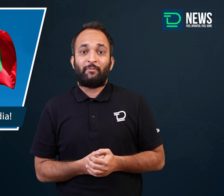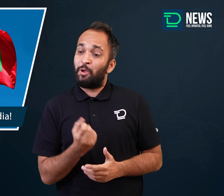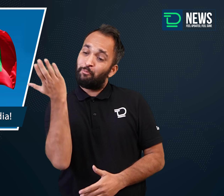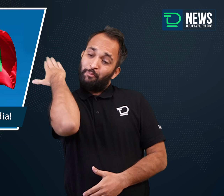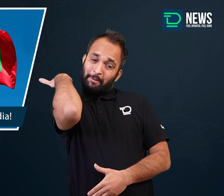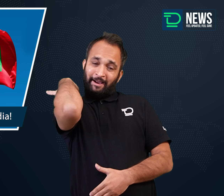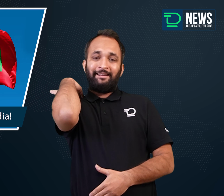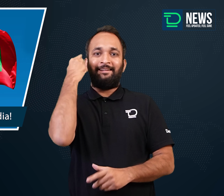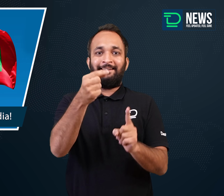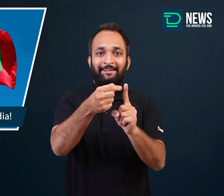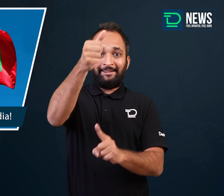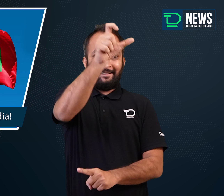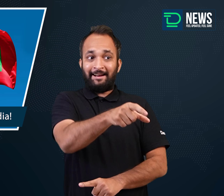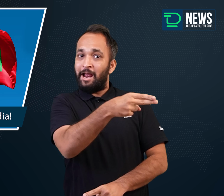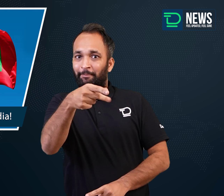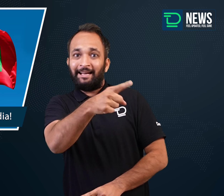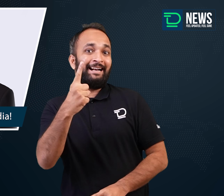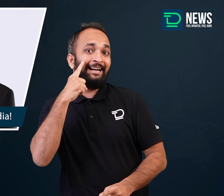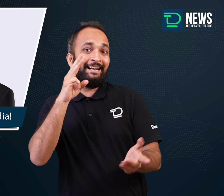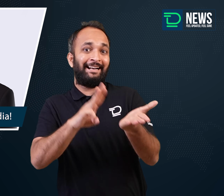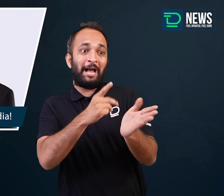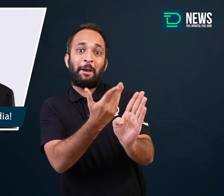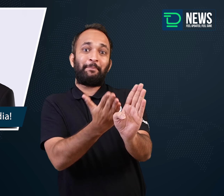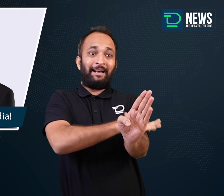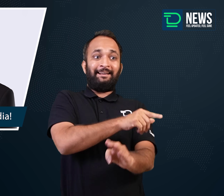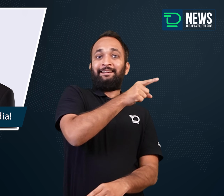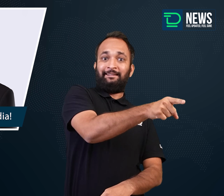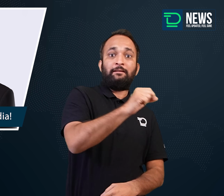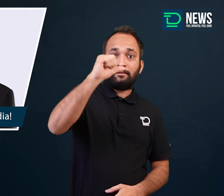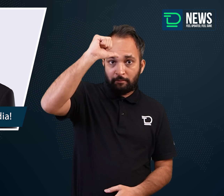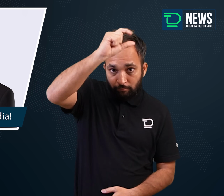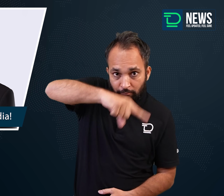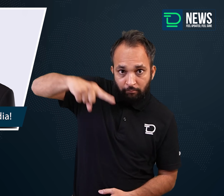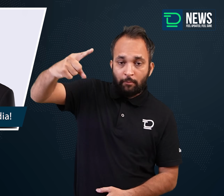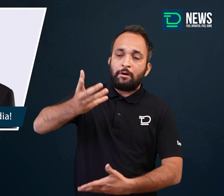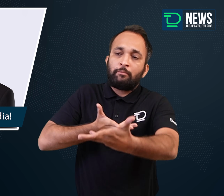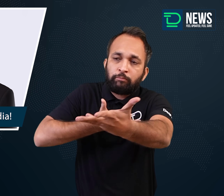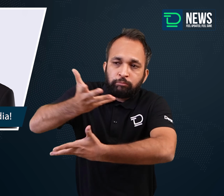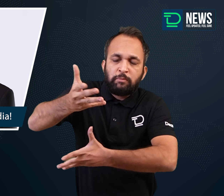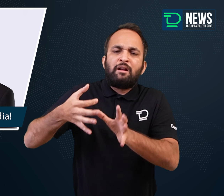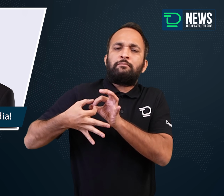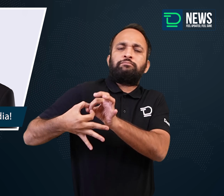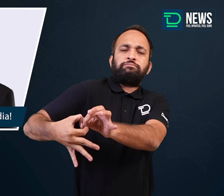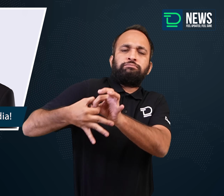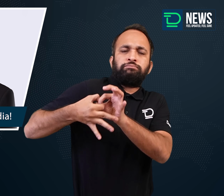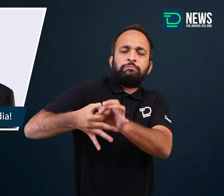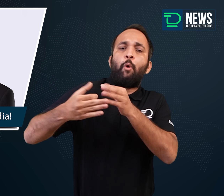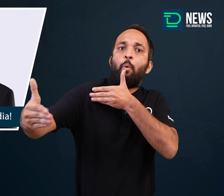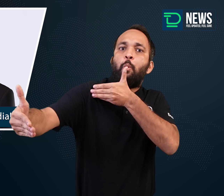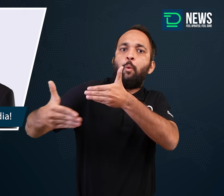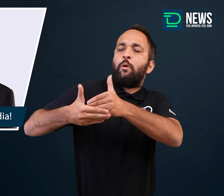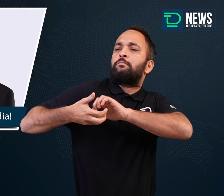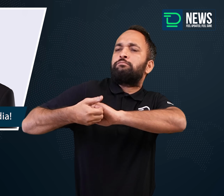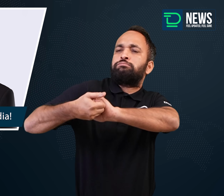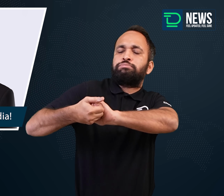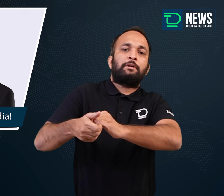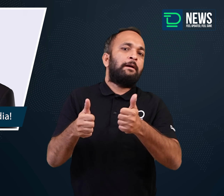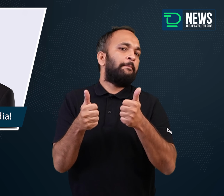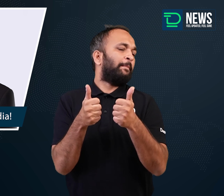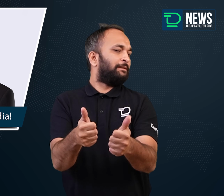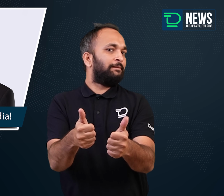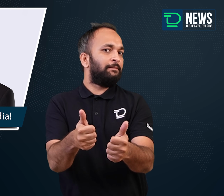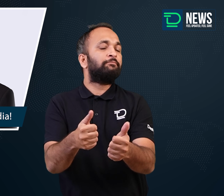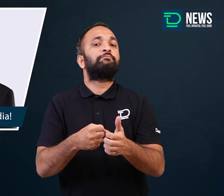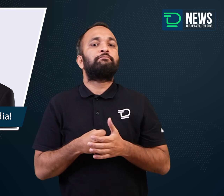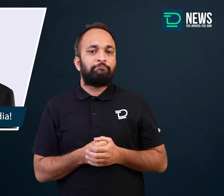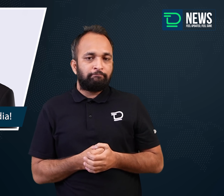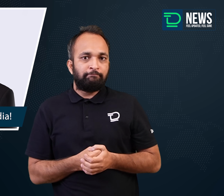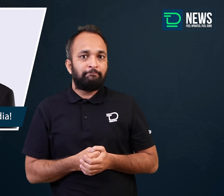Before this election, India and the Maldives had a very good relationship.